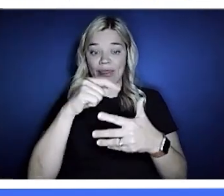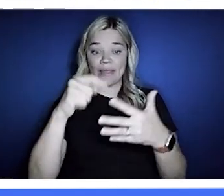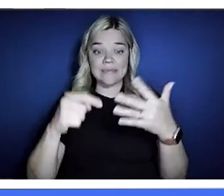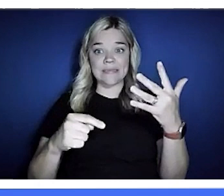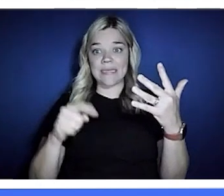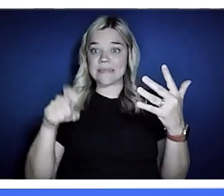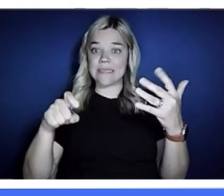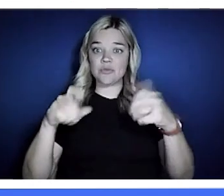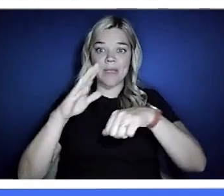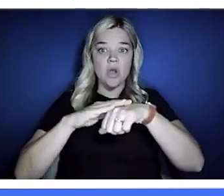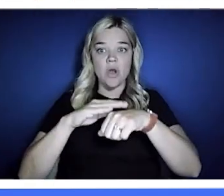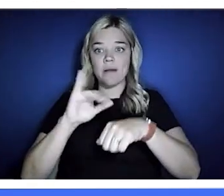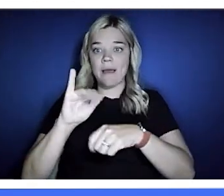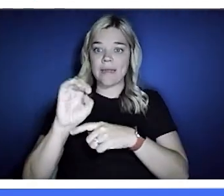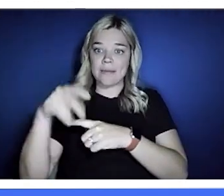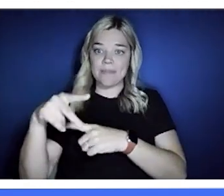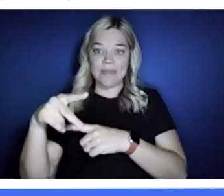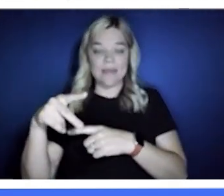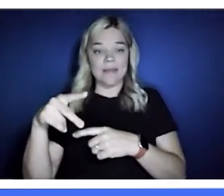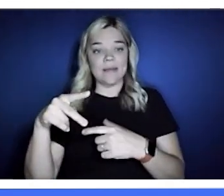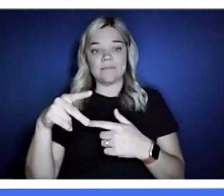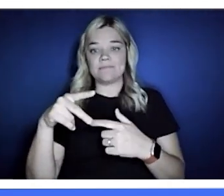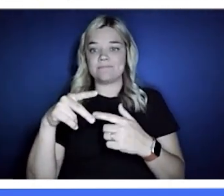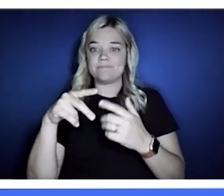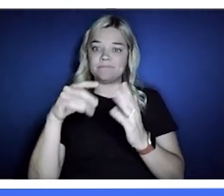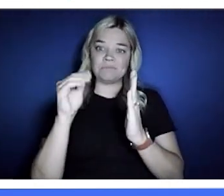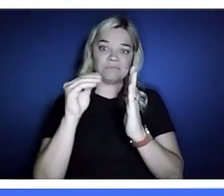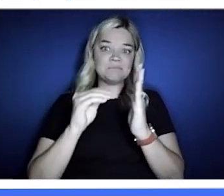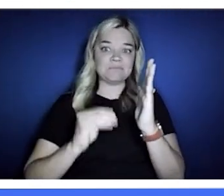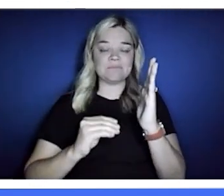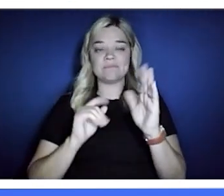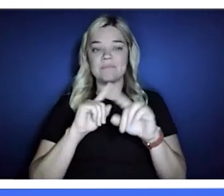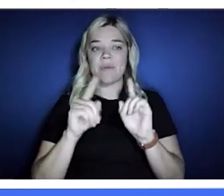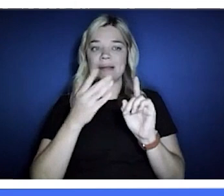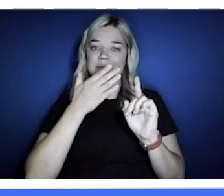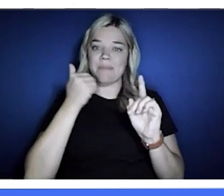need to be on a IEP denotated like that. It's just like better designed for everyone.